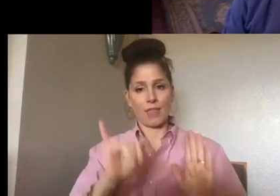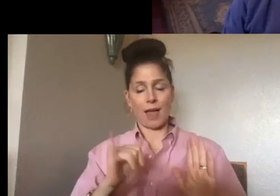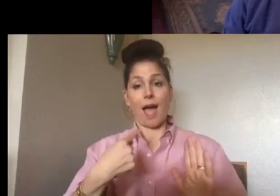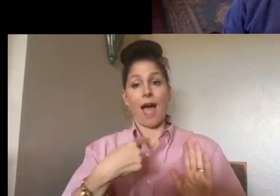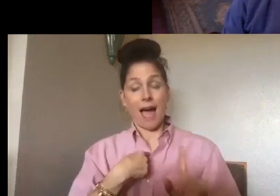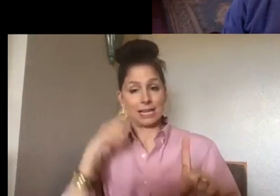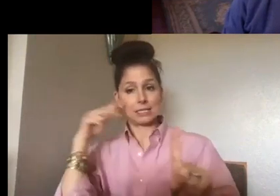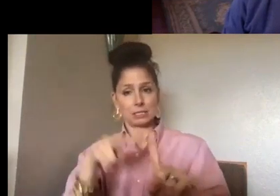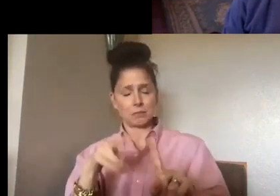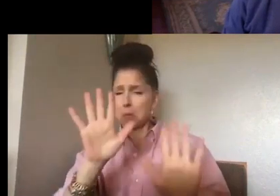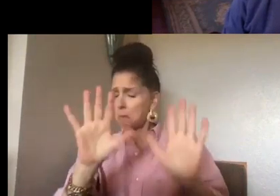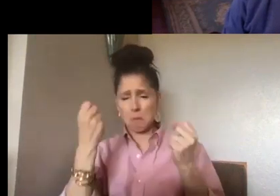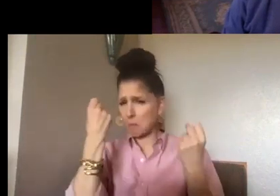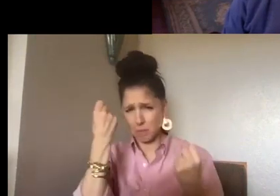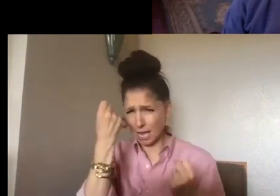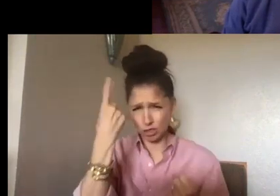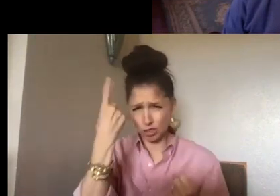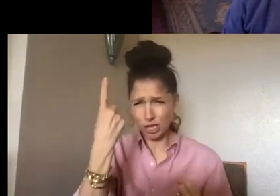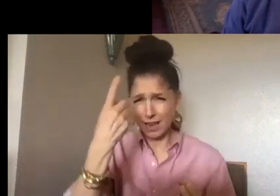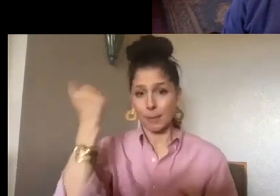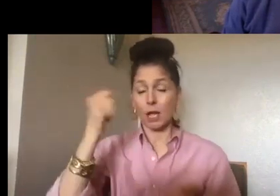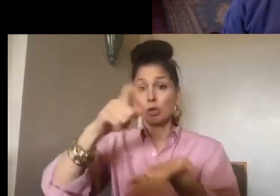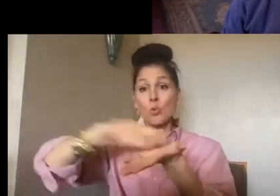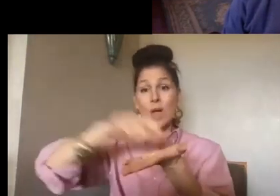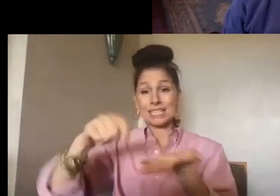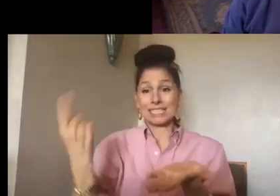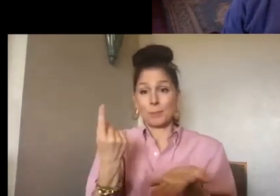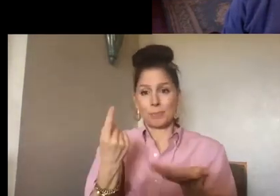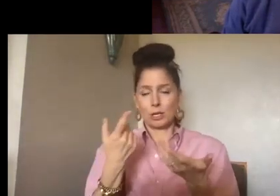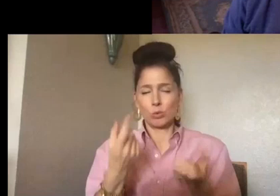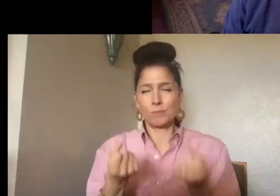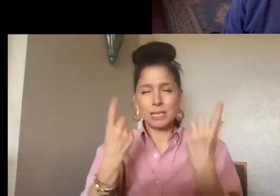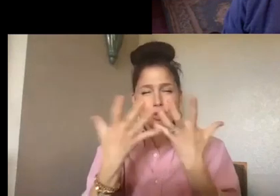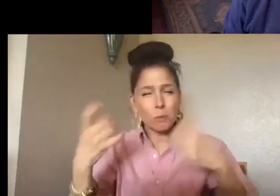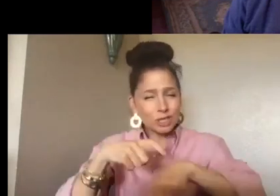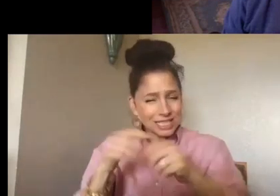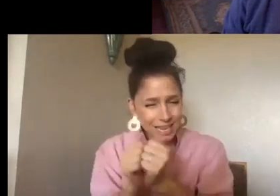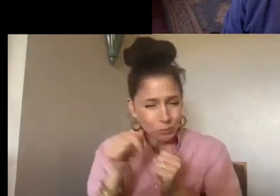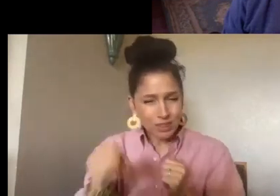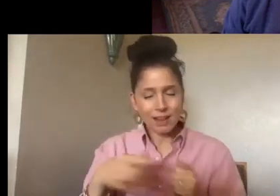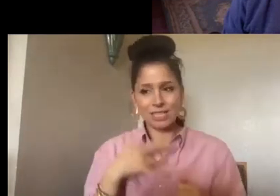and a different perspective you have to understand because when you write something, so many times you feel